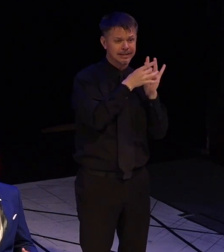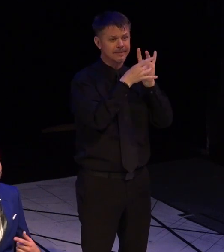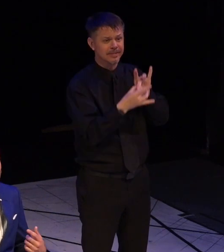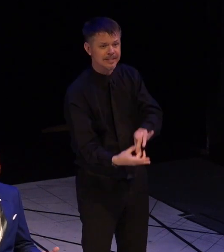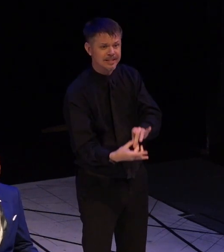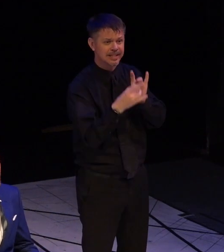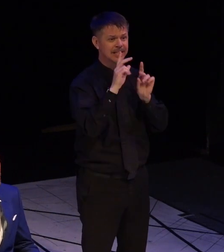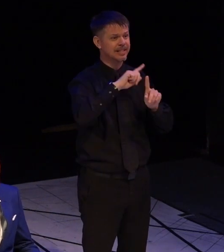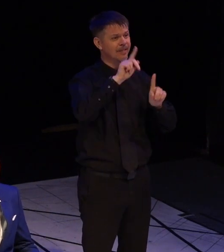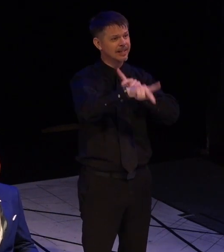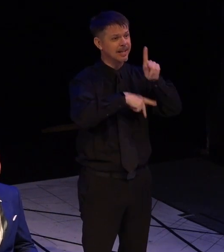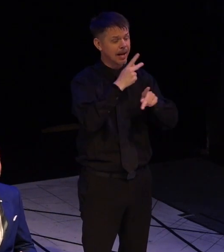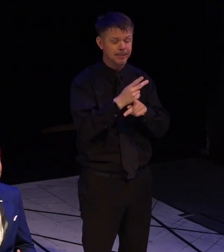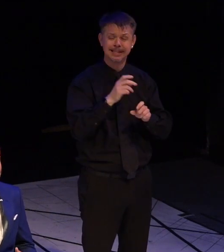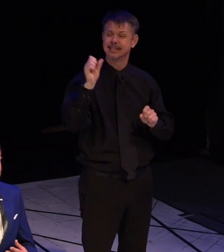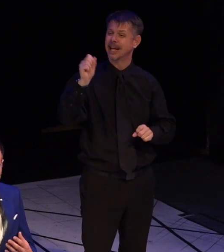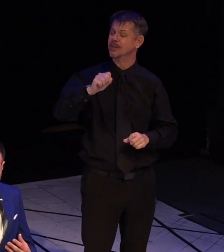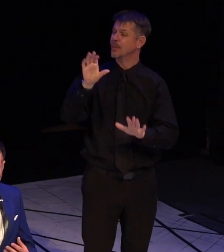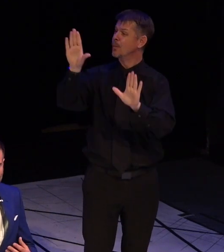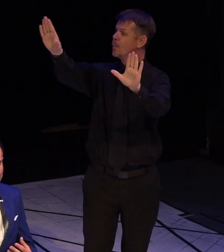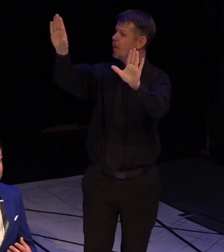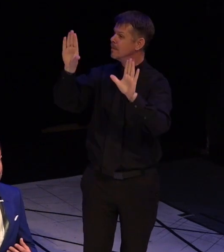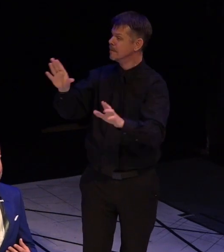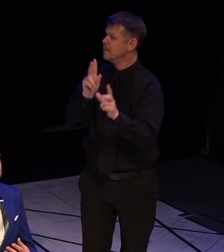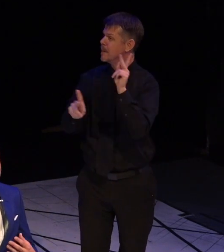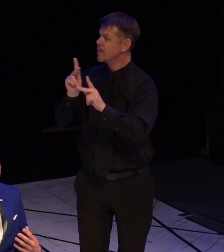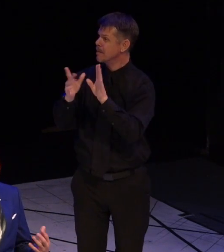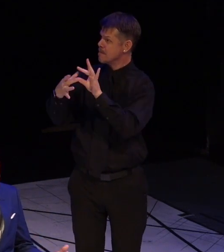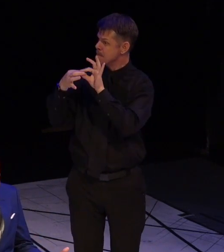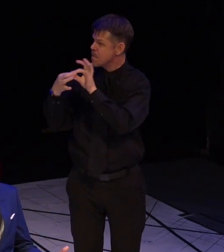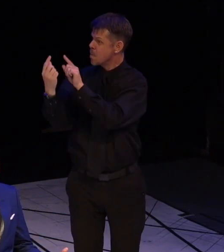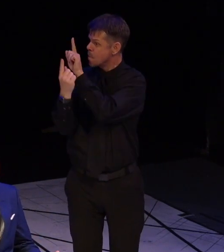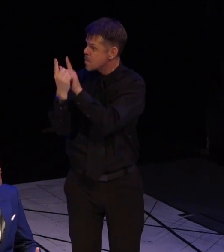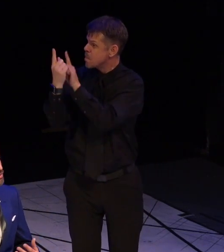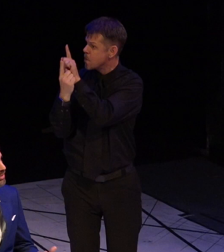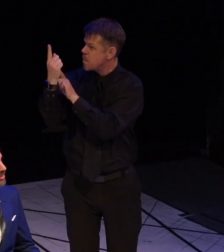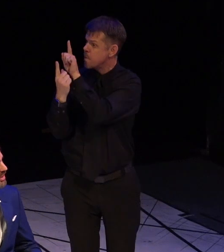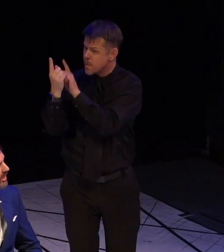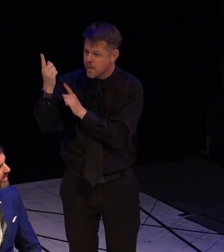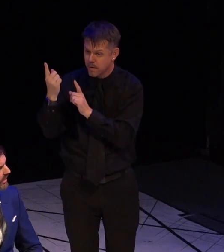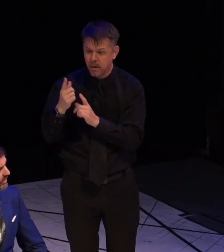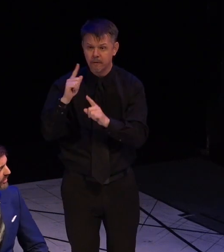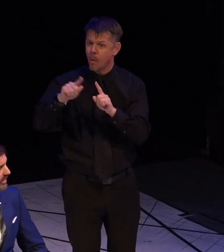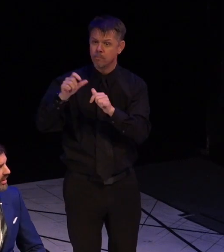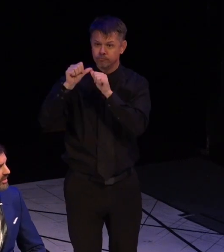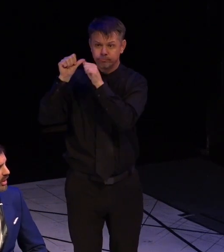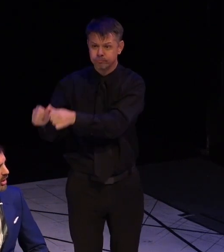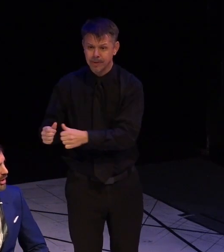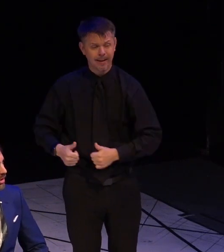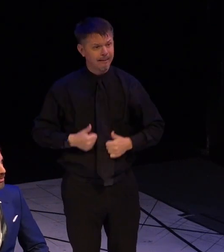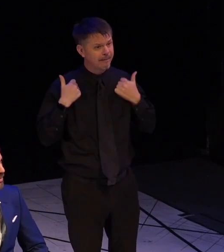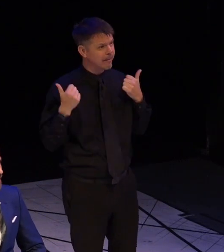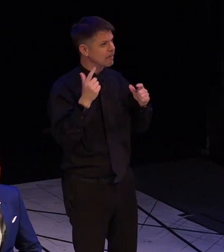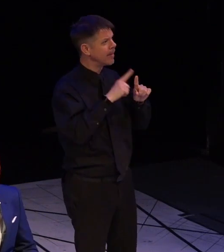Yes, it's good that people are in a monogamous relationship with someone, even if it's for their entire lives. That's fine, but that doesn't mean